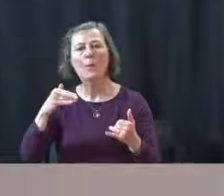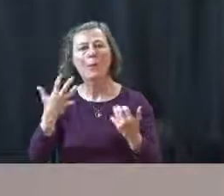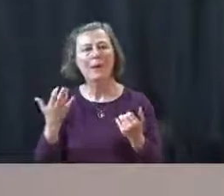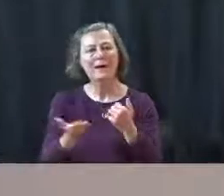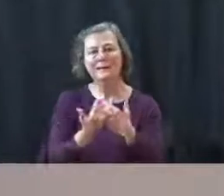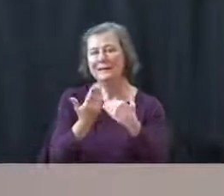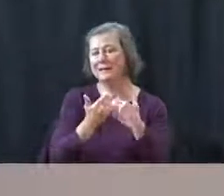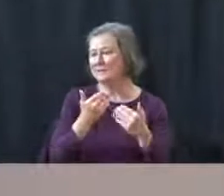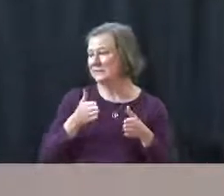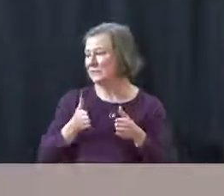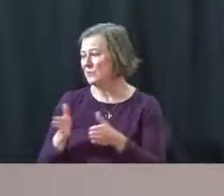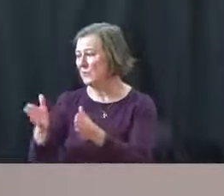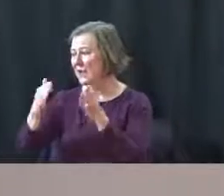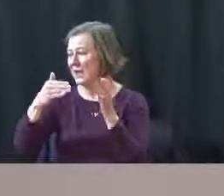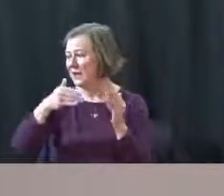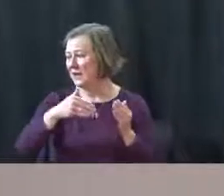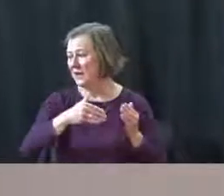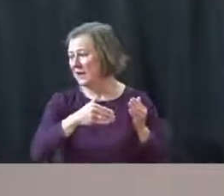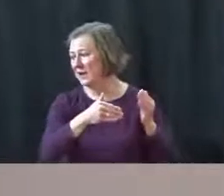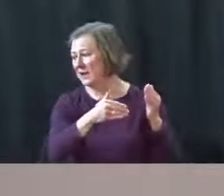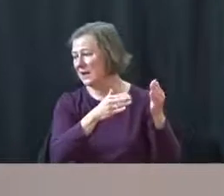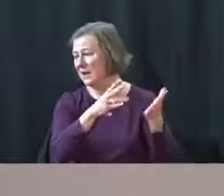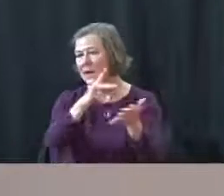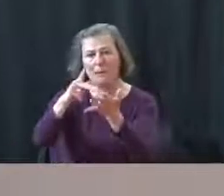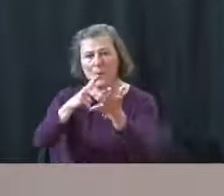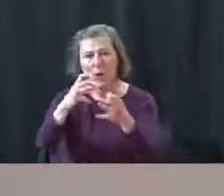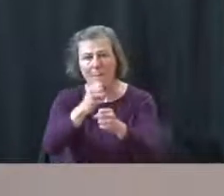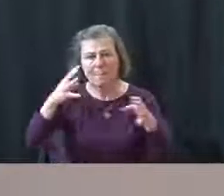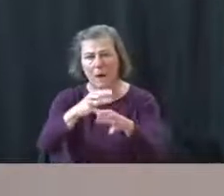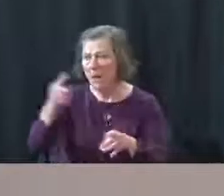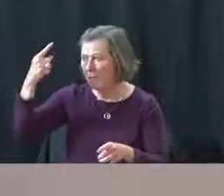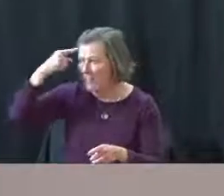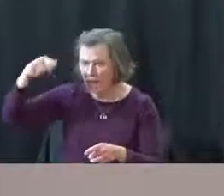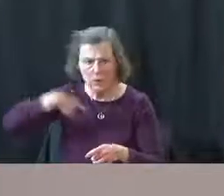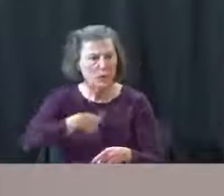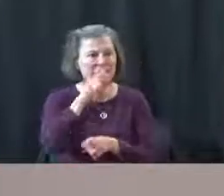Poisons, bombs, they think we need them.